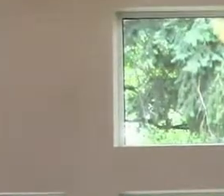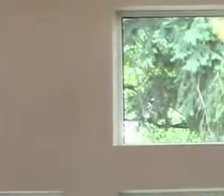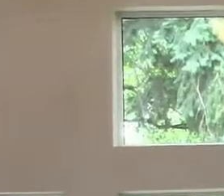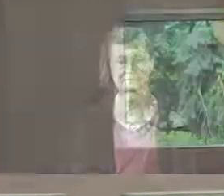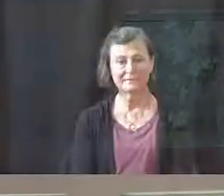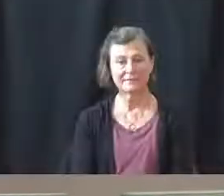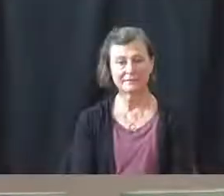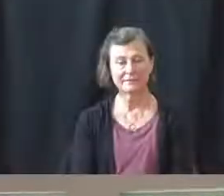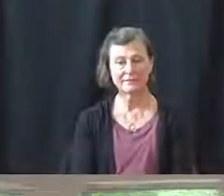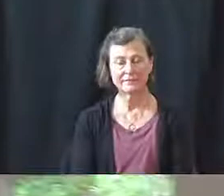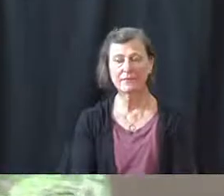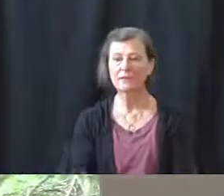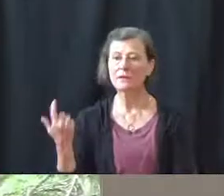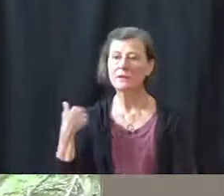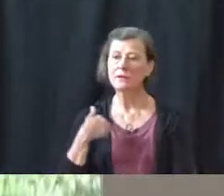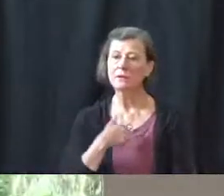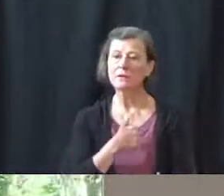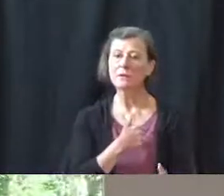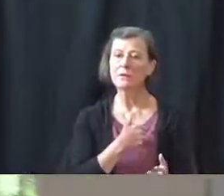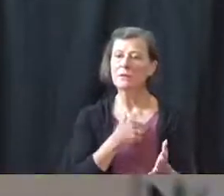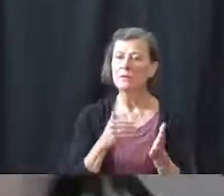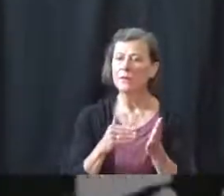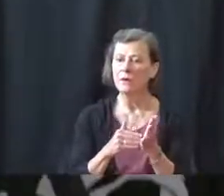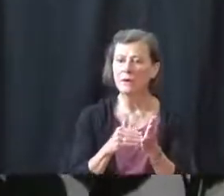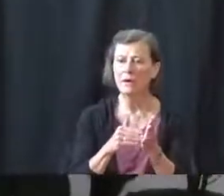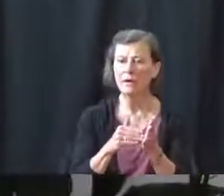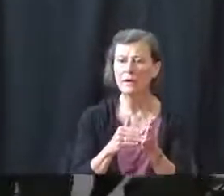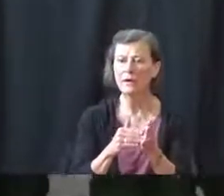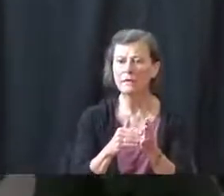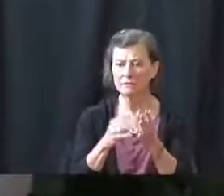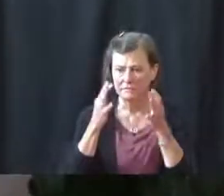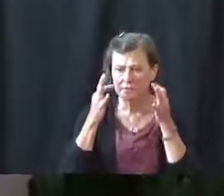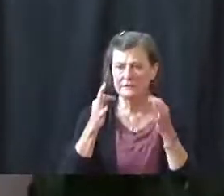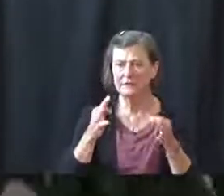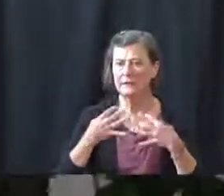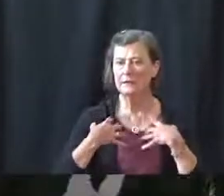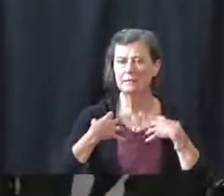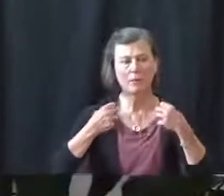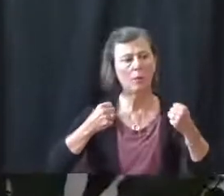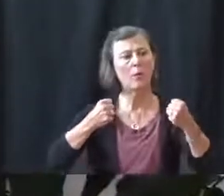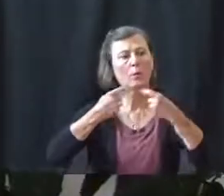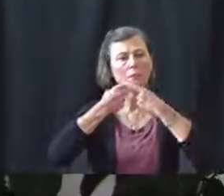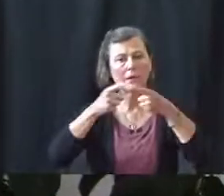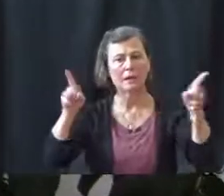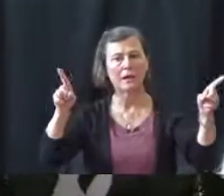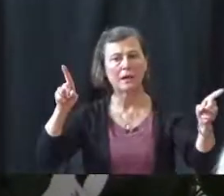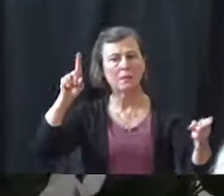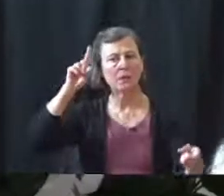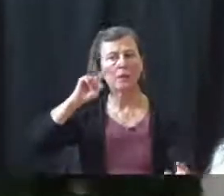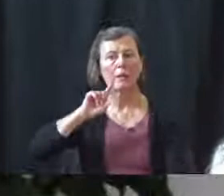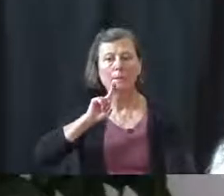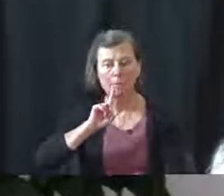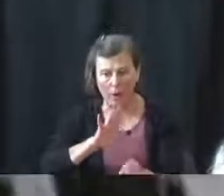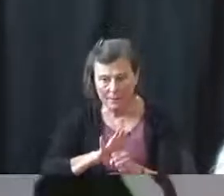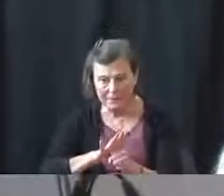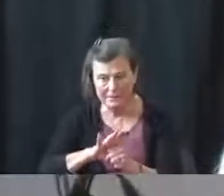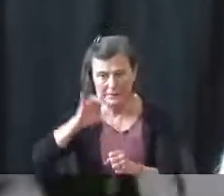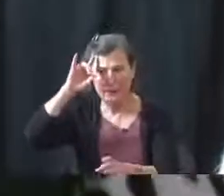We are often moved to boldly proclaim our promises, our beliefs, our truths.